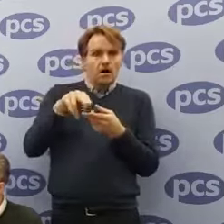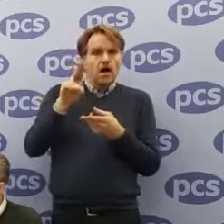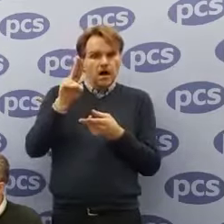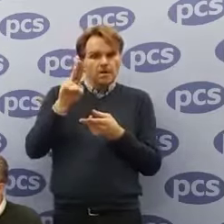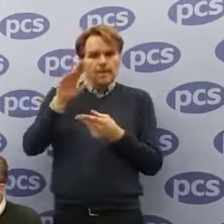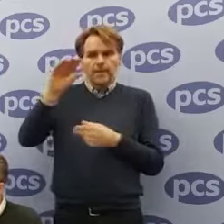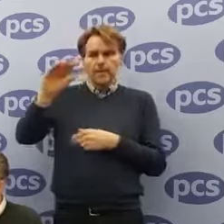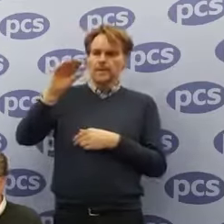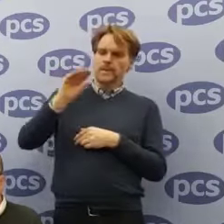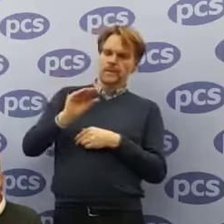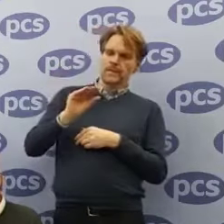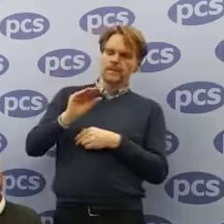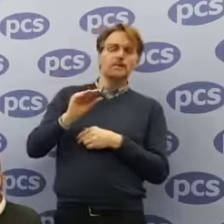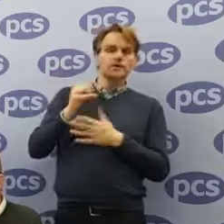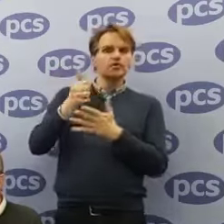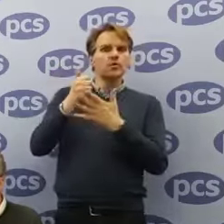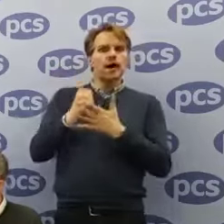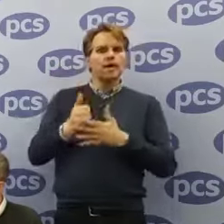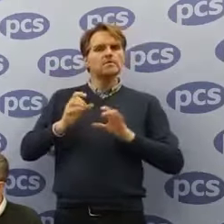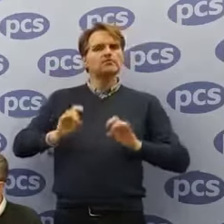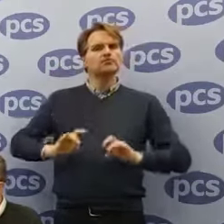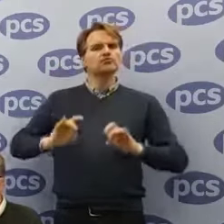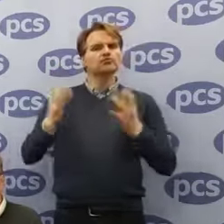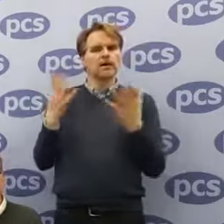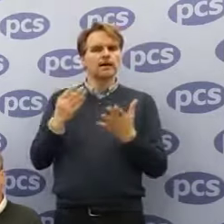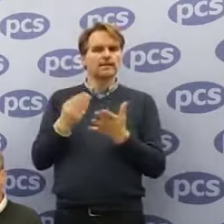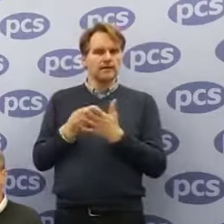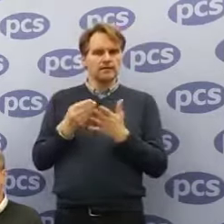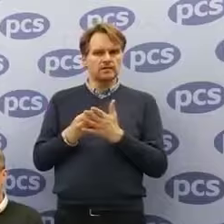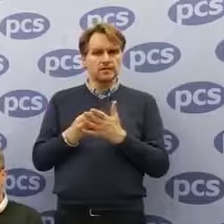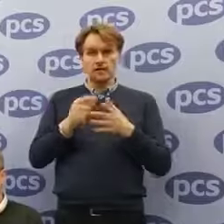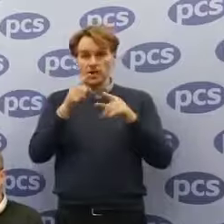strike fund and will be used to pay people strike pay, who would be taking